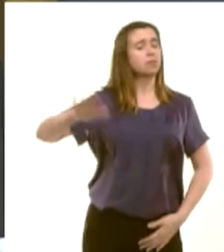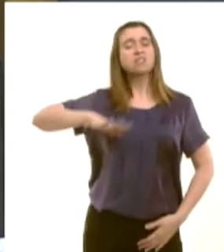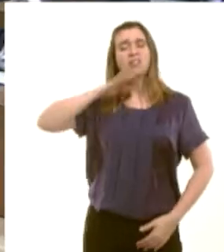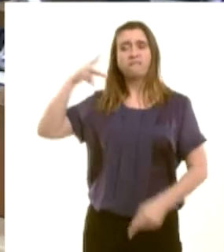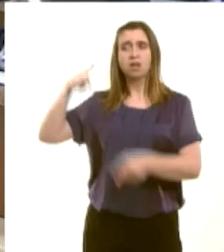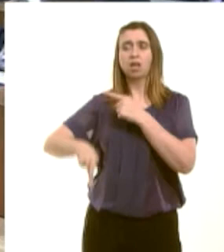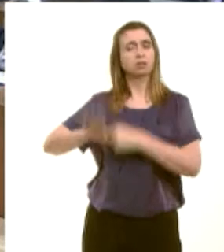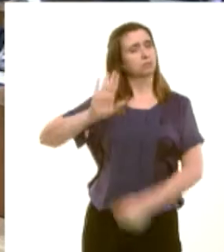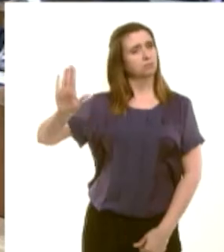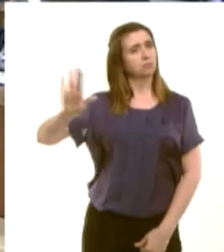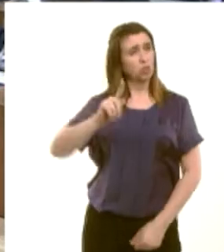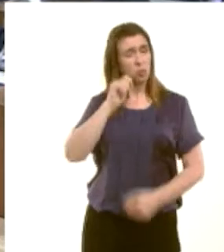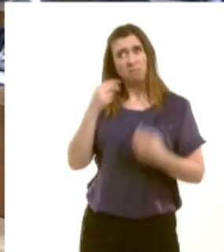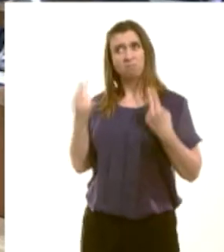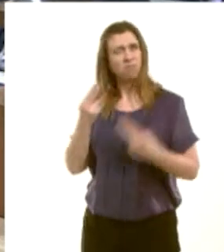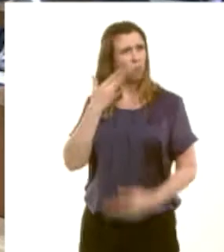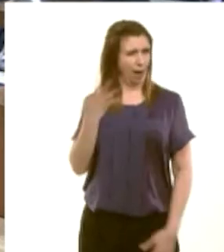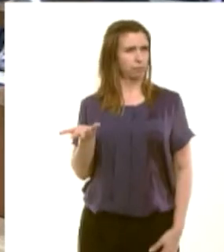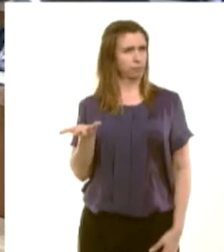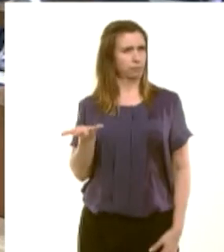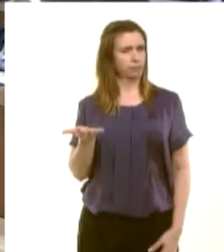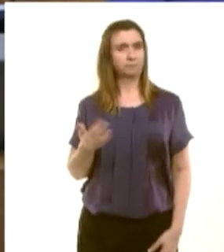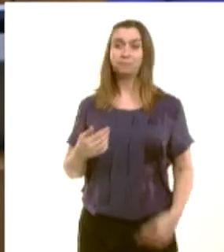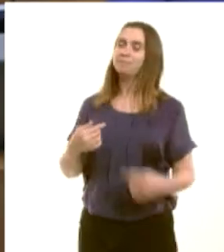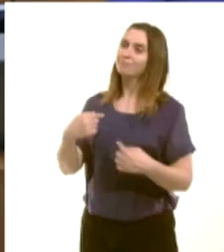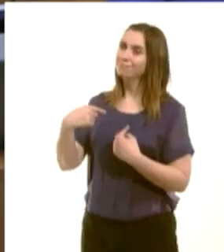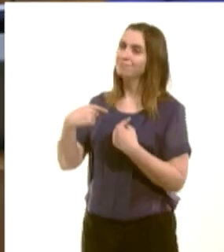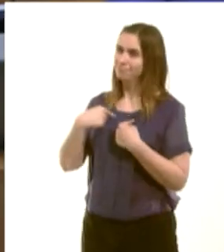Carwyn Jones: Well, the difference is that I am in a position and my partyís in a position